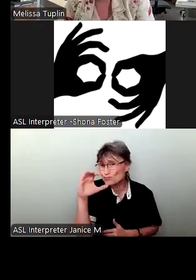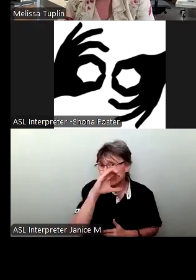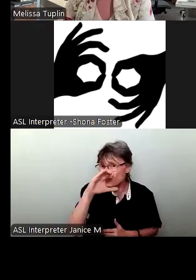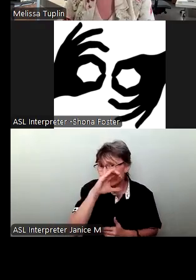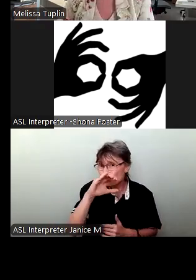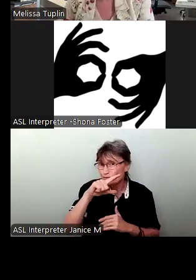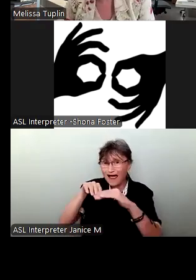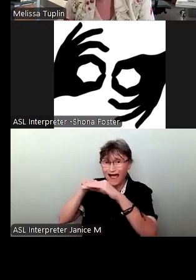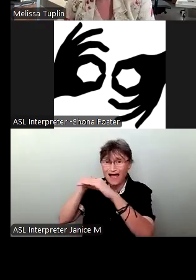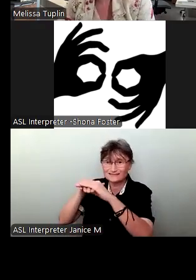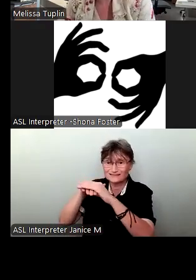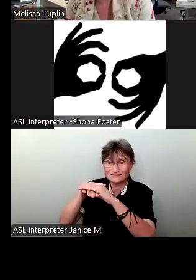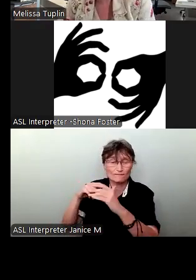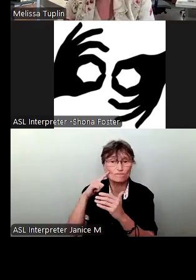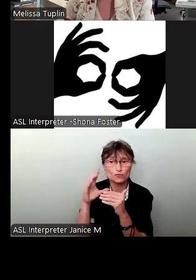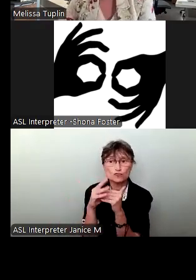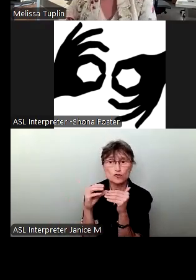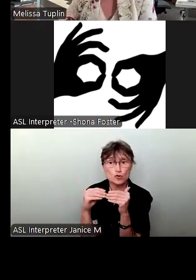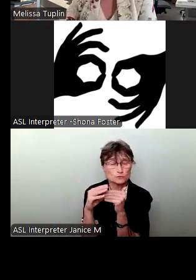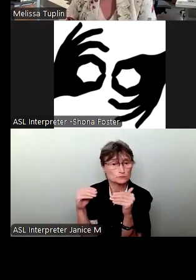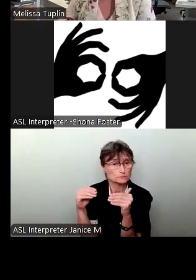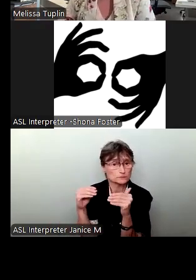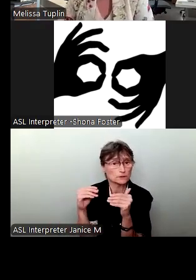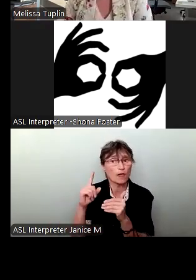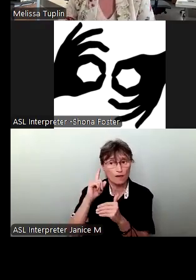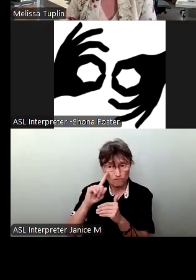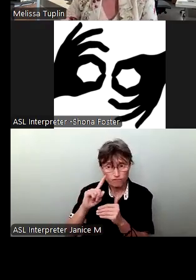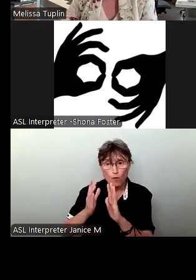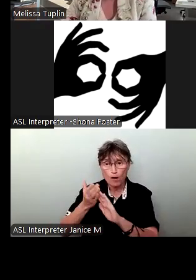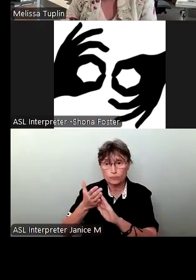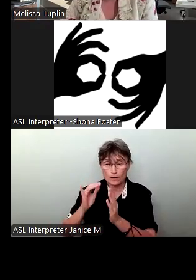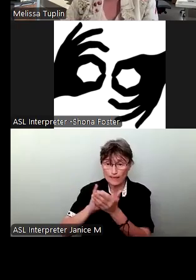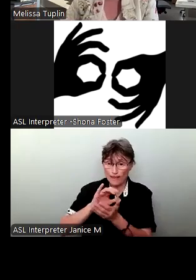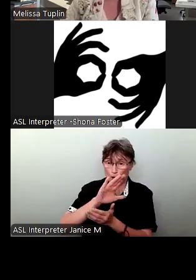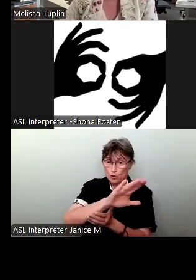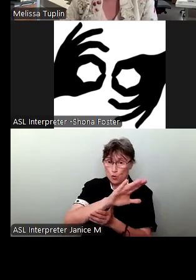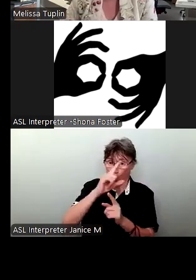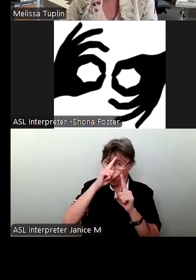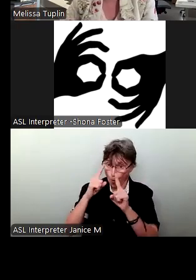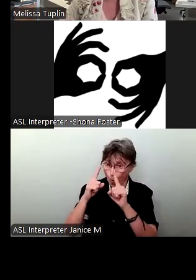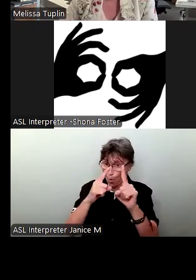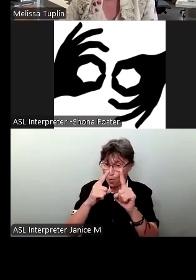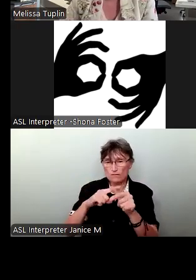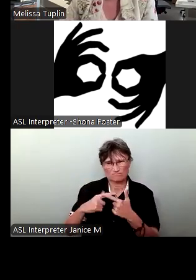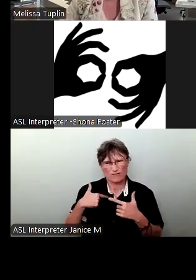in and of itself, be a goal. And if that is the case, then I would really encourage you to speak